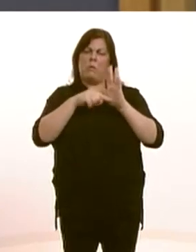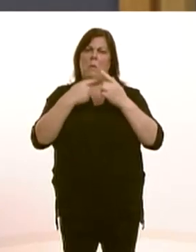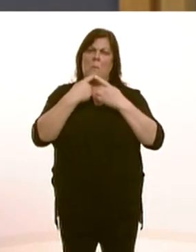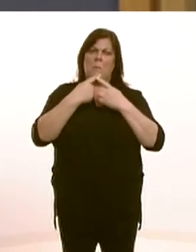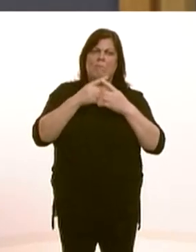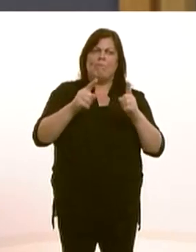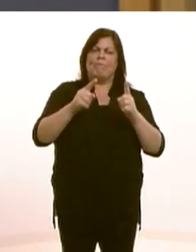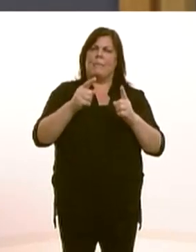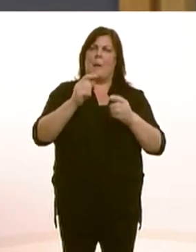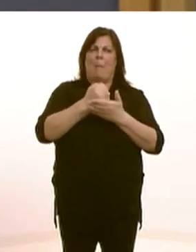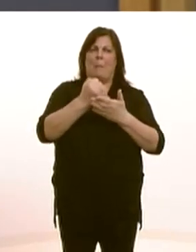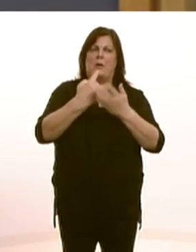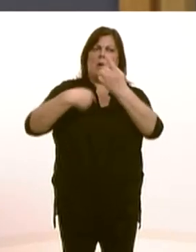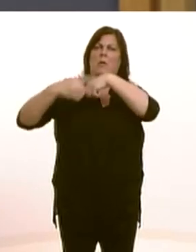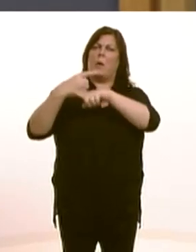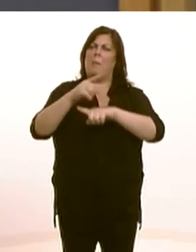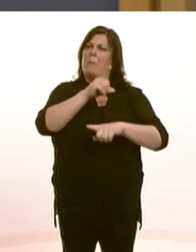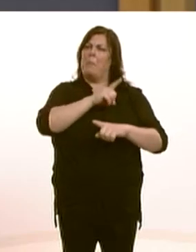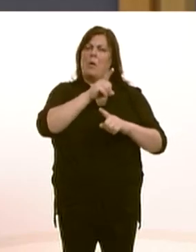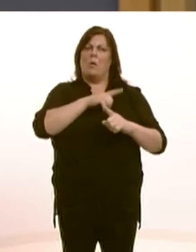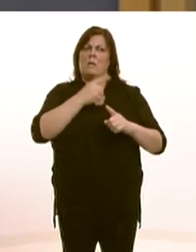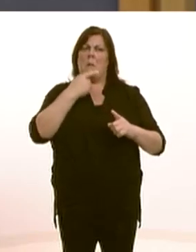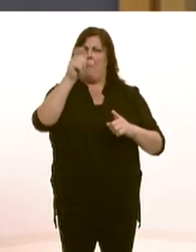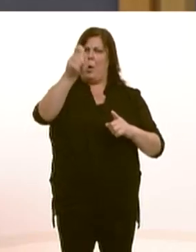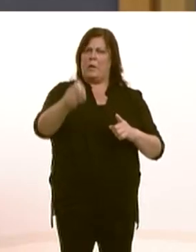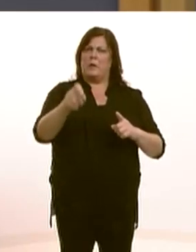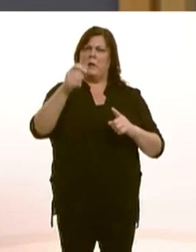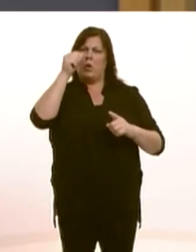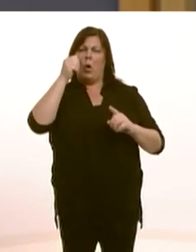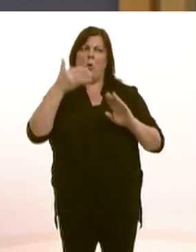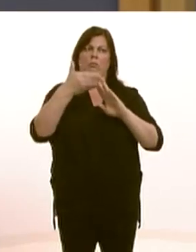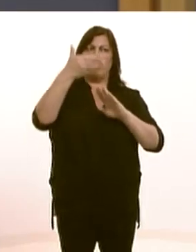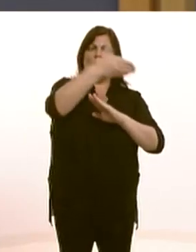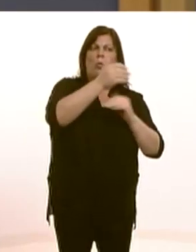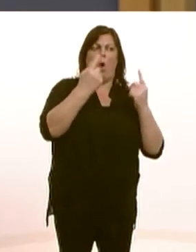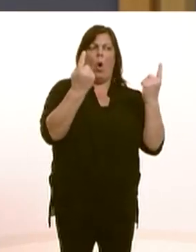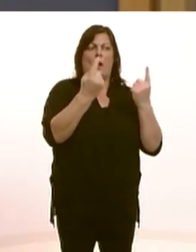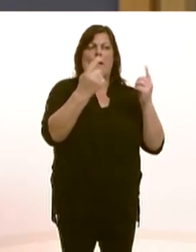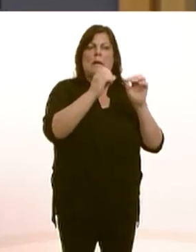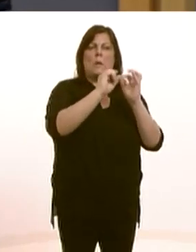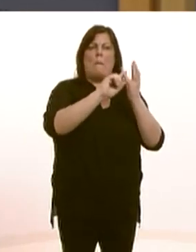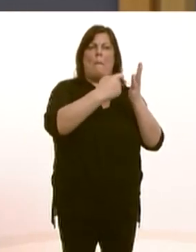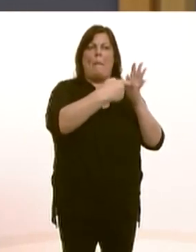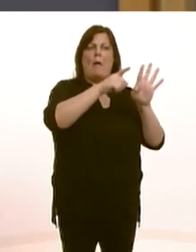I was contacted by a constituent who has a holiday home in Burry Portóa fine place in